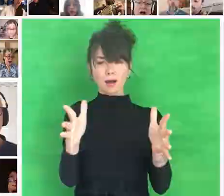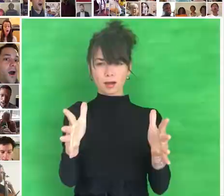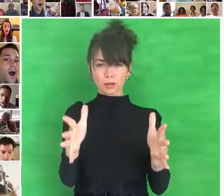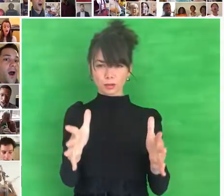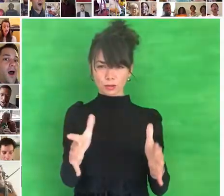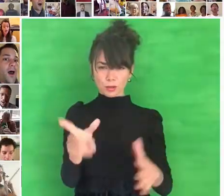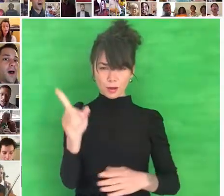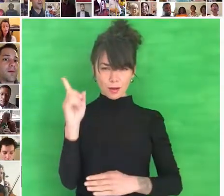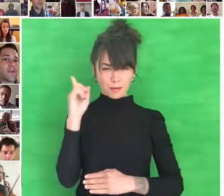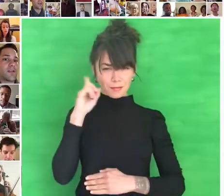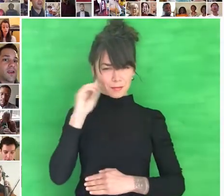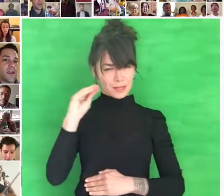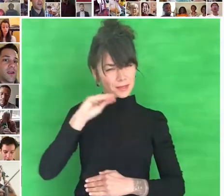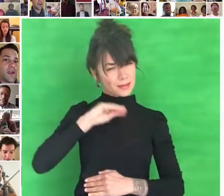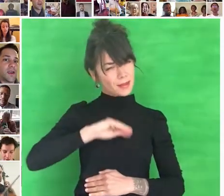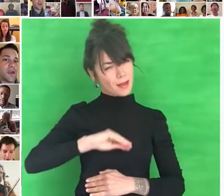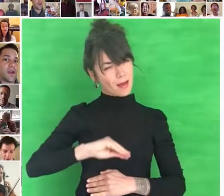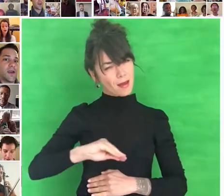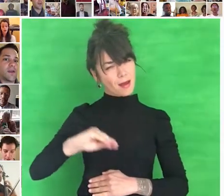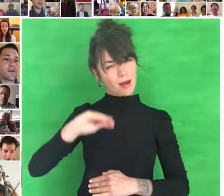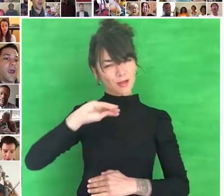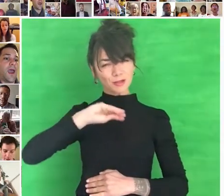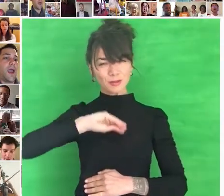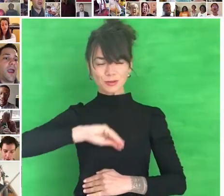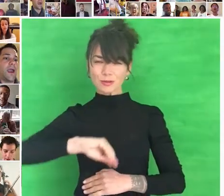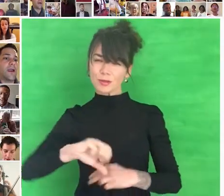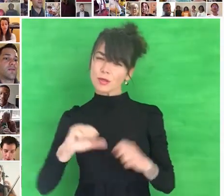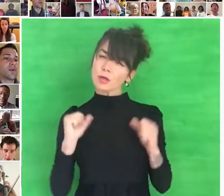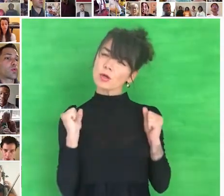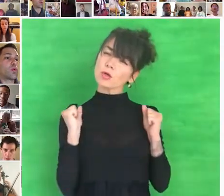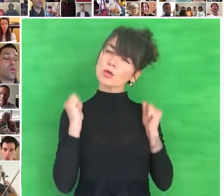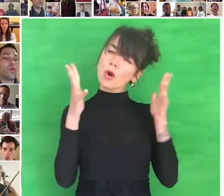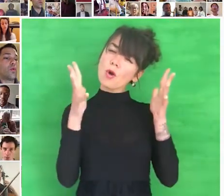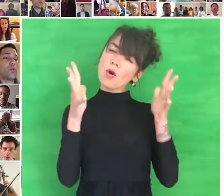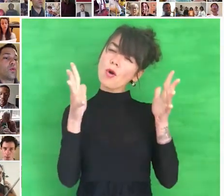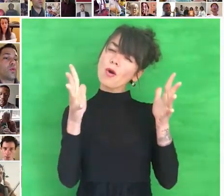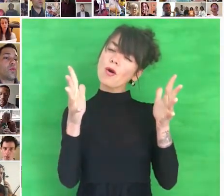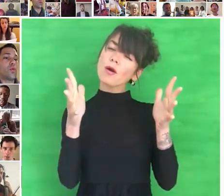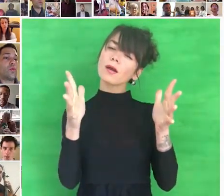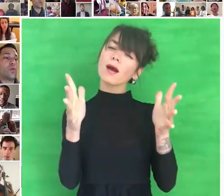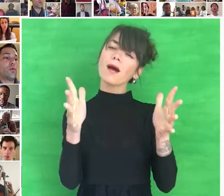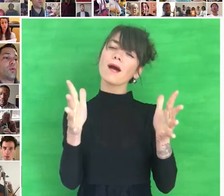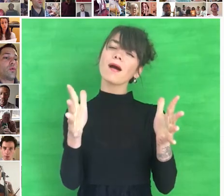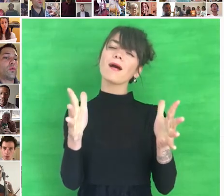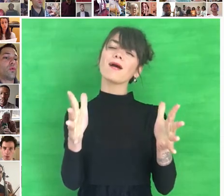Our suffering into virtue!